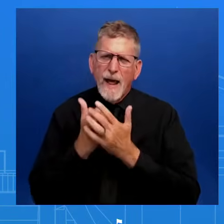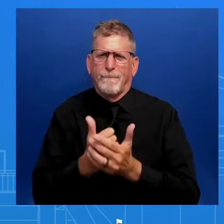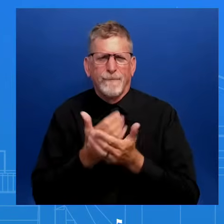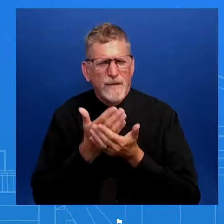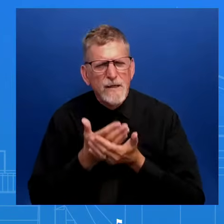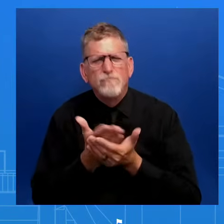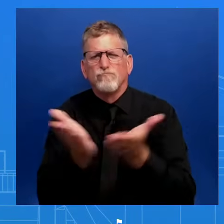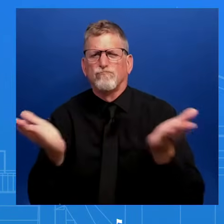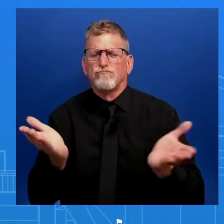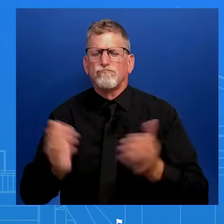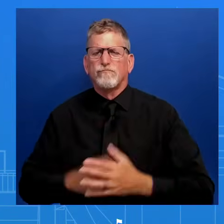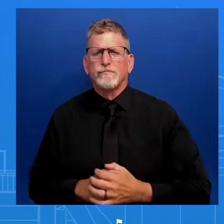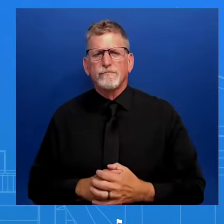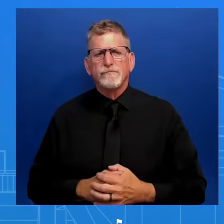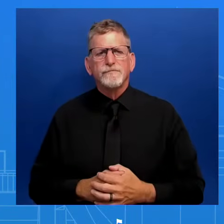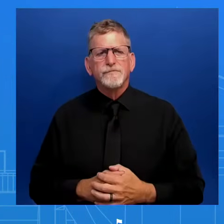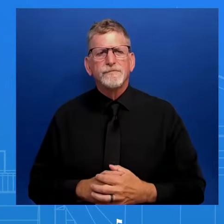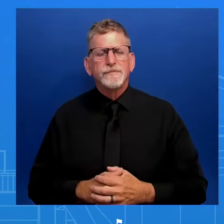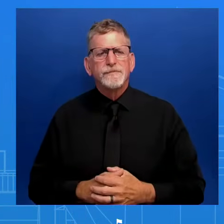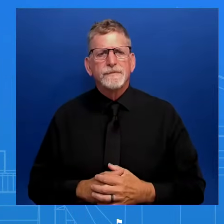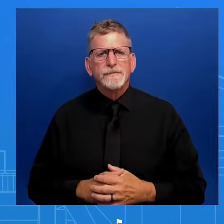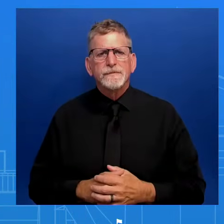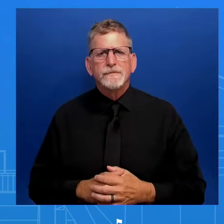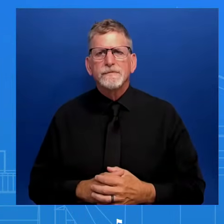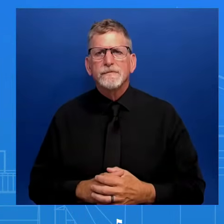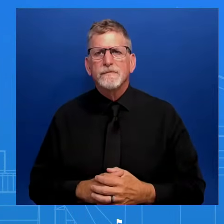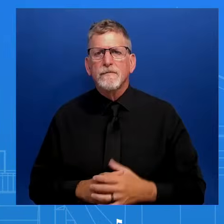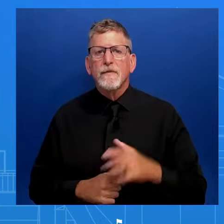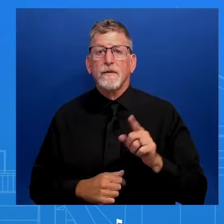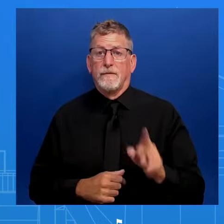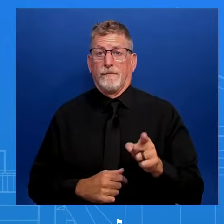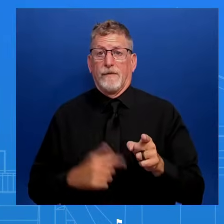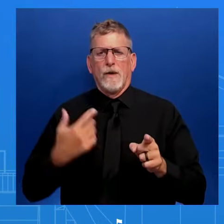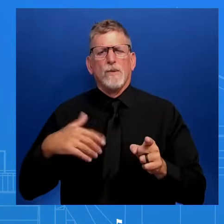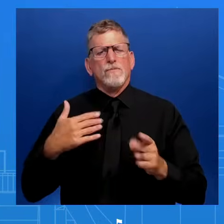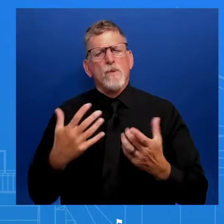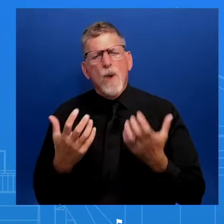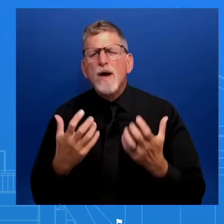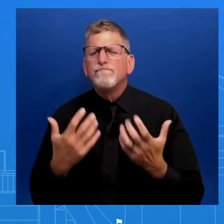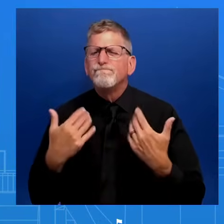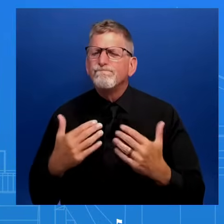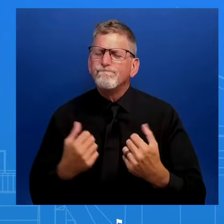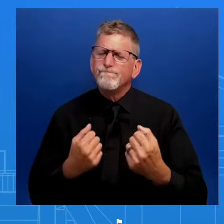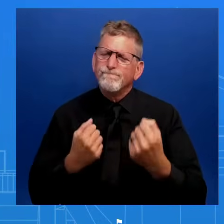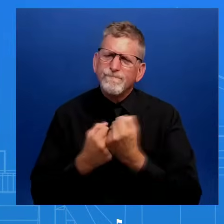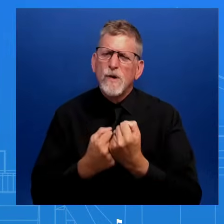that goes to -- goes to the continent. And as Secretary Blinken noted, and he said this earlier today,